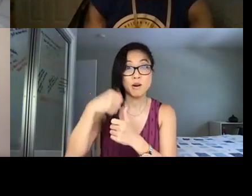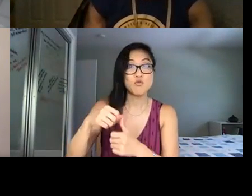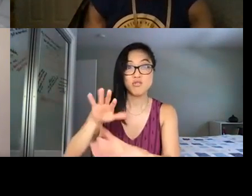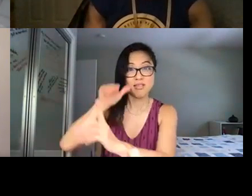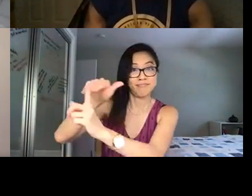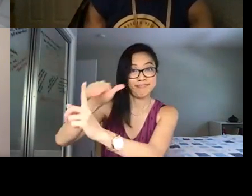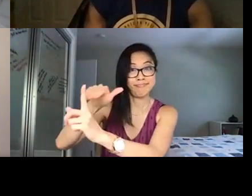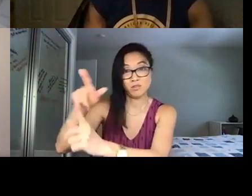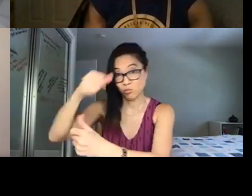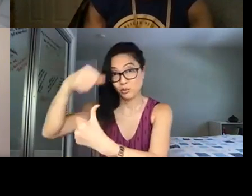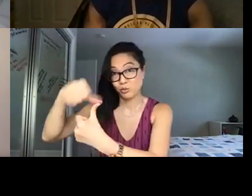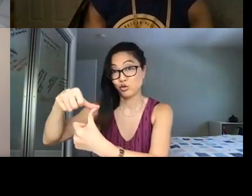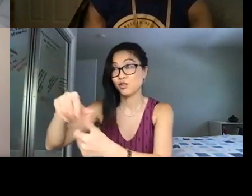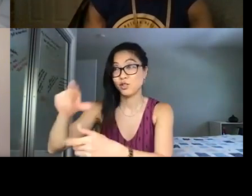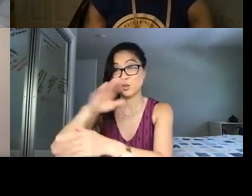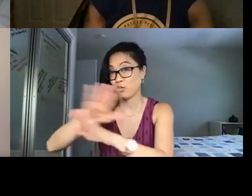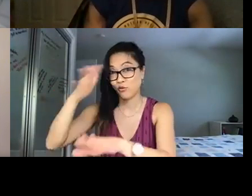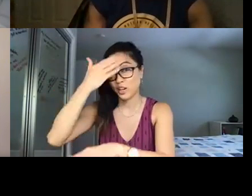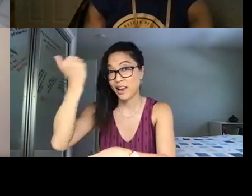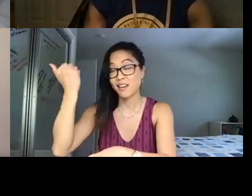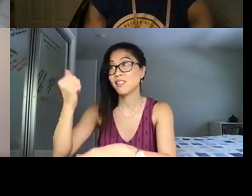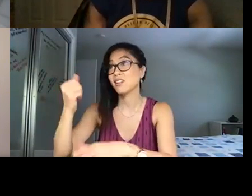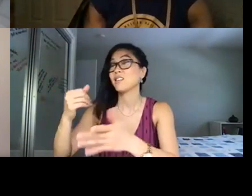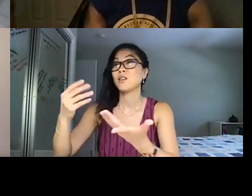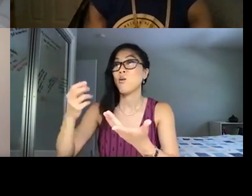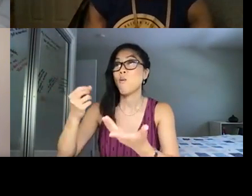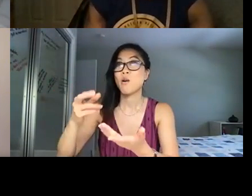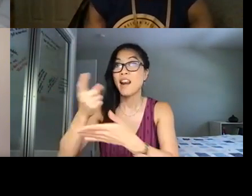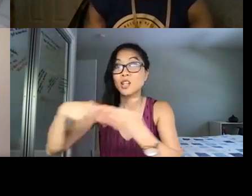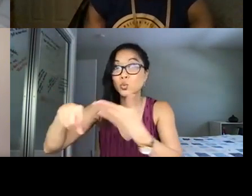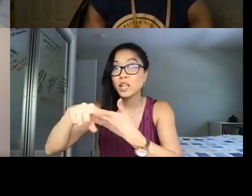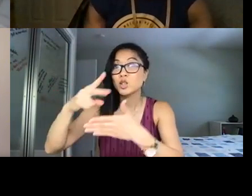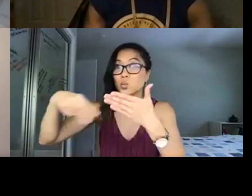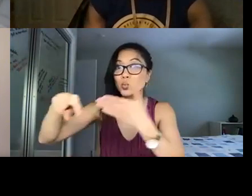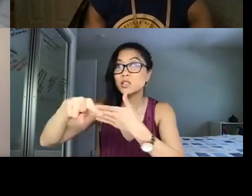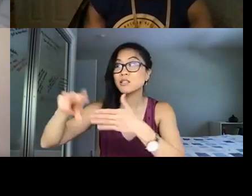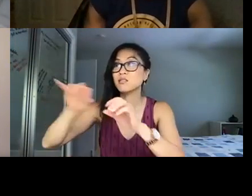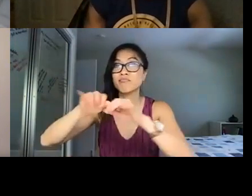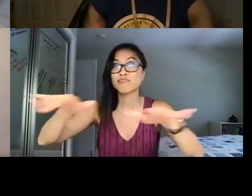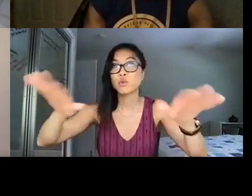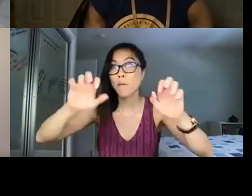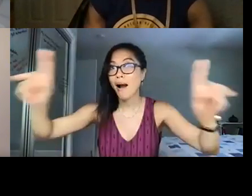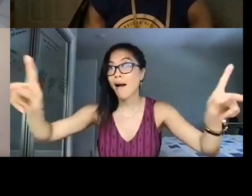Because, you know, there is some -- it erupts every